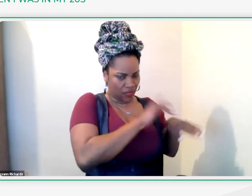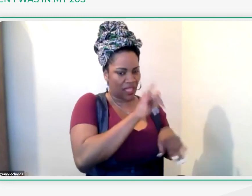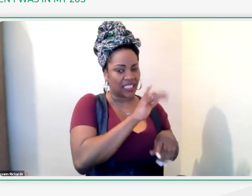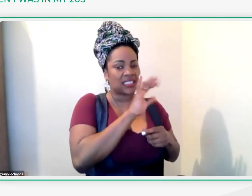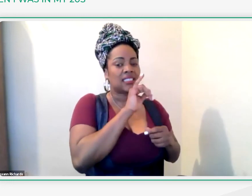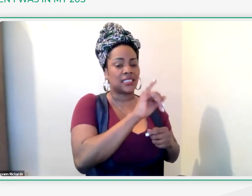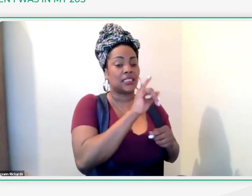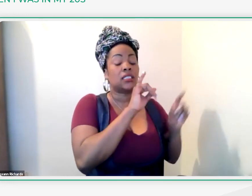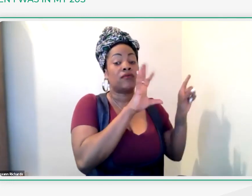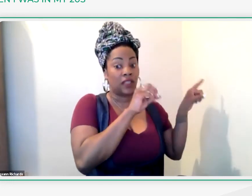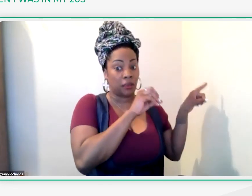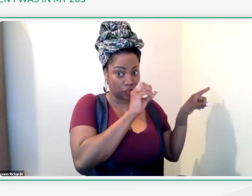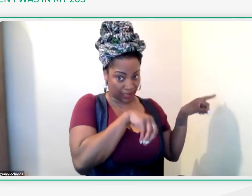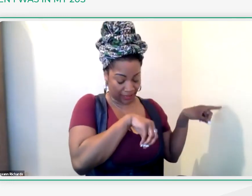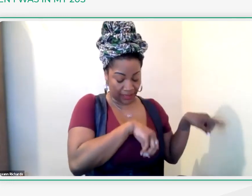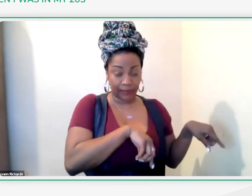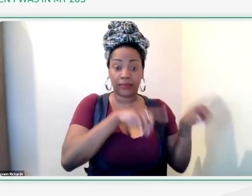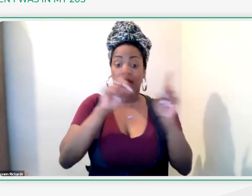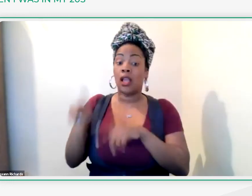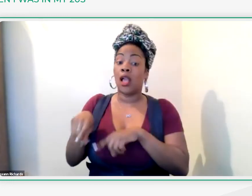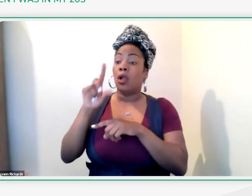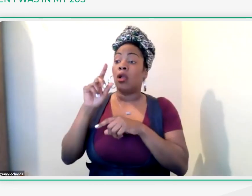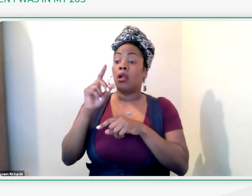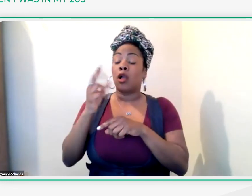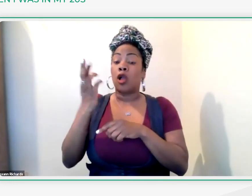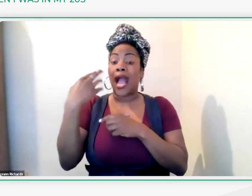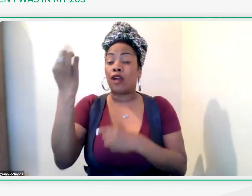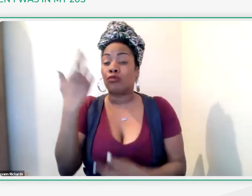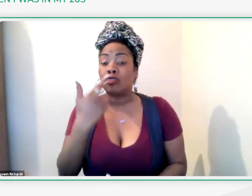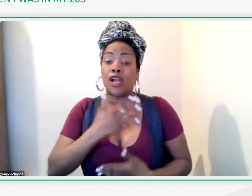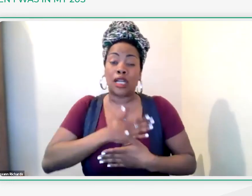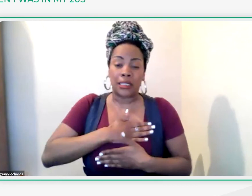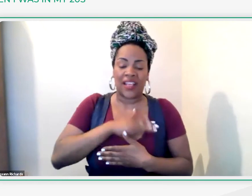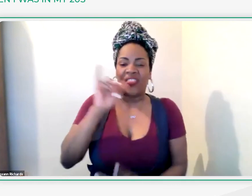Now, there's food that you need. That 50% was groceries at home.